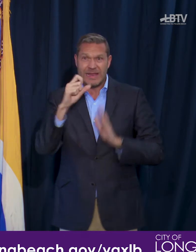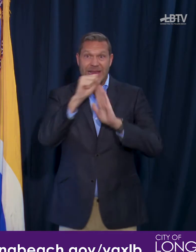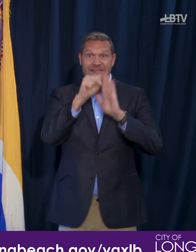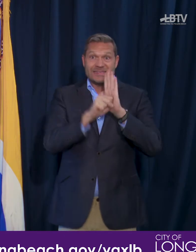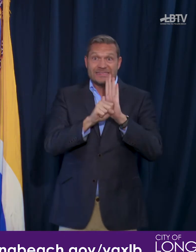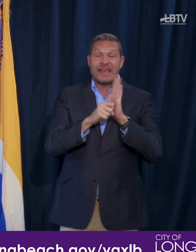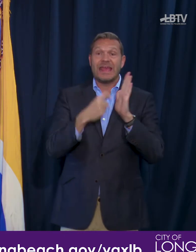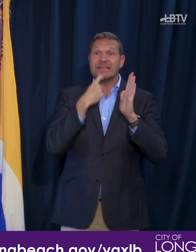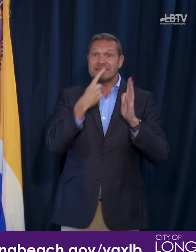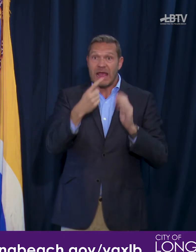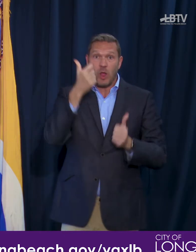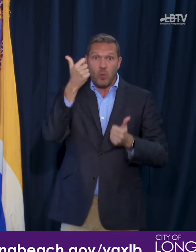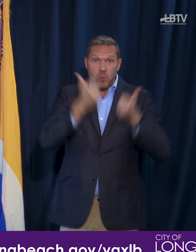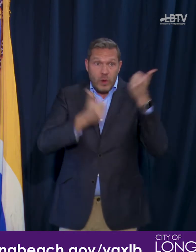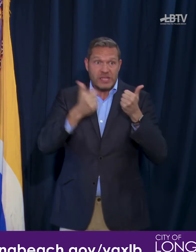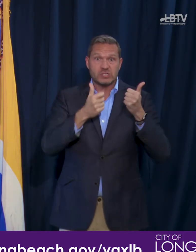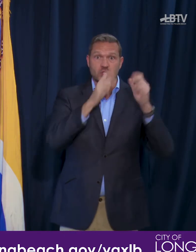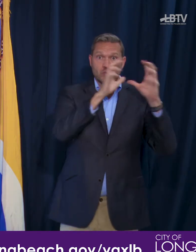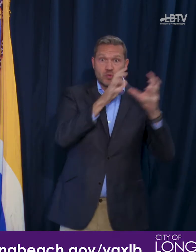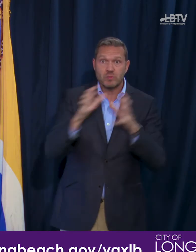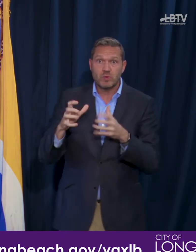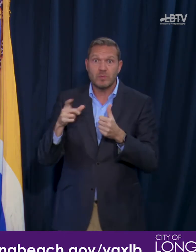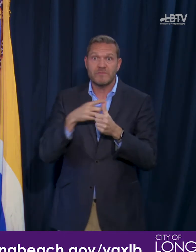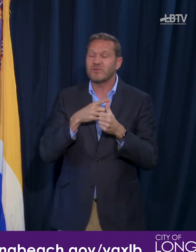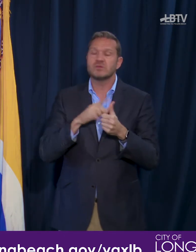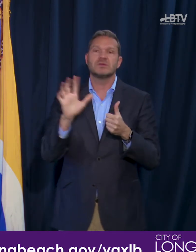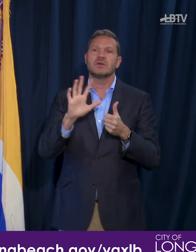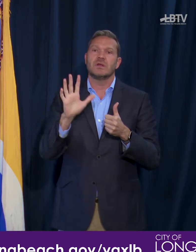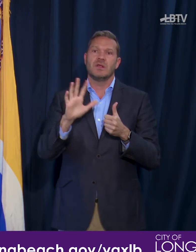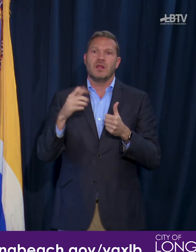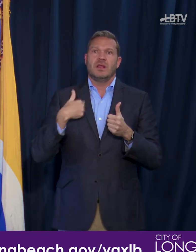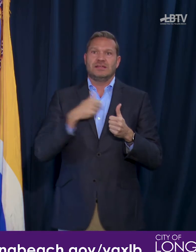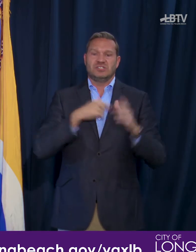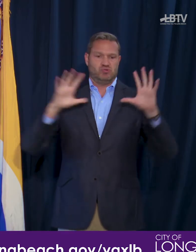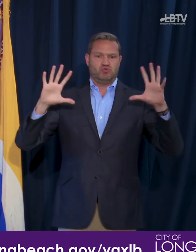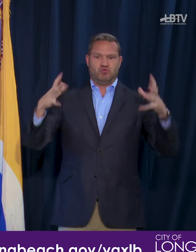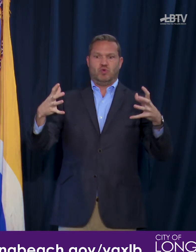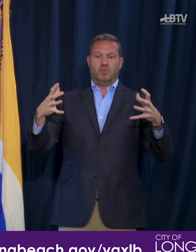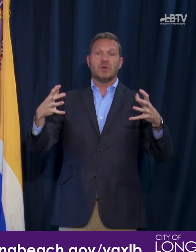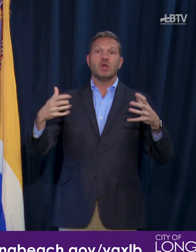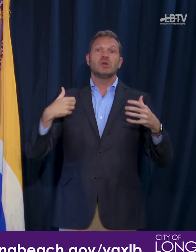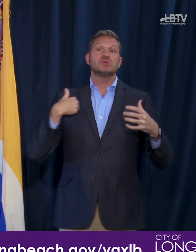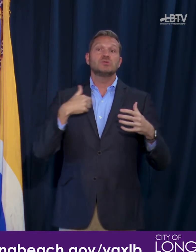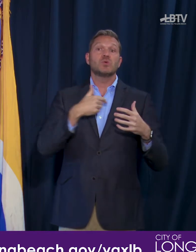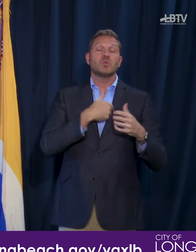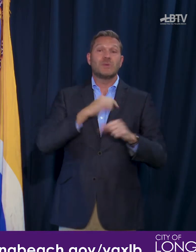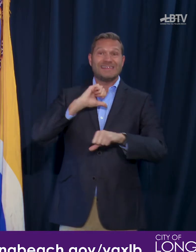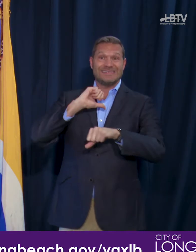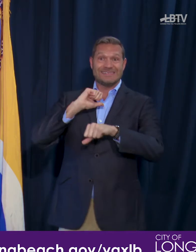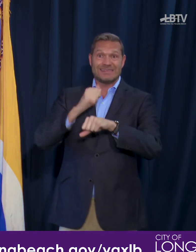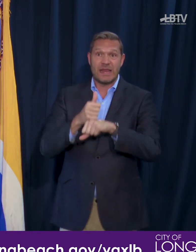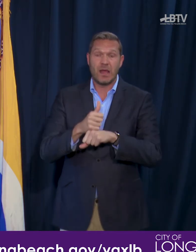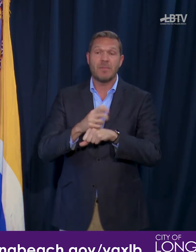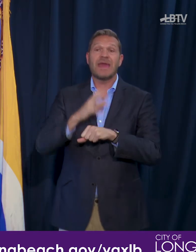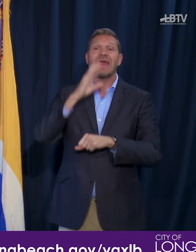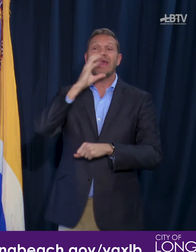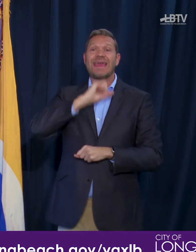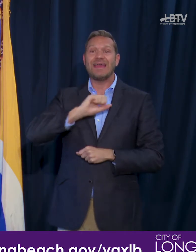But in Long Beach, we are trying the best we can to prioritize 65 plus as a critical group. So we just want to make sure people know that.